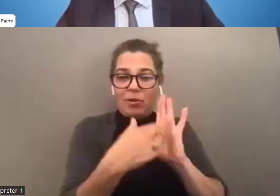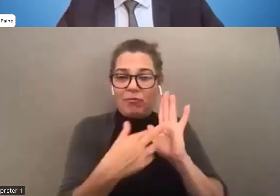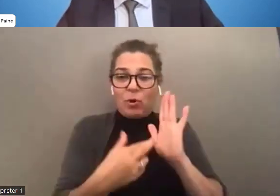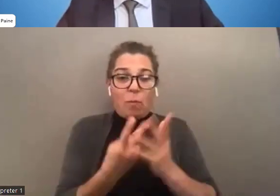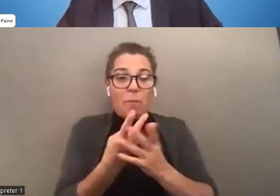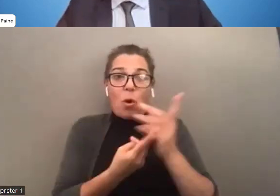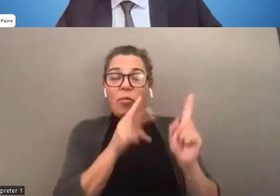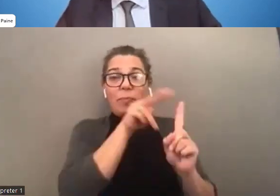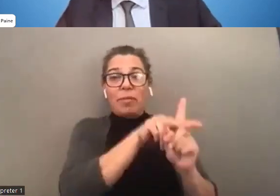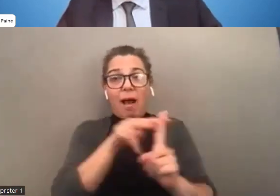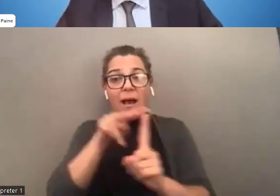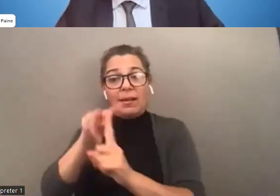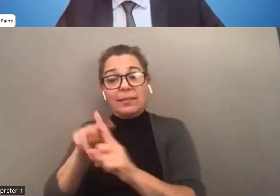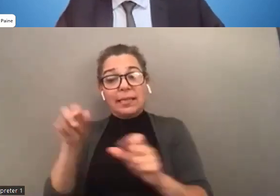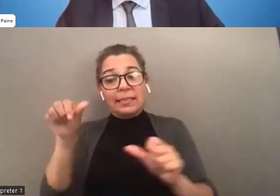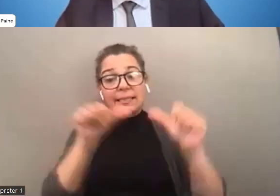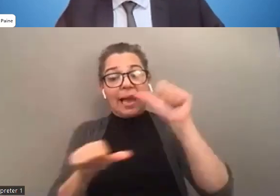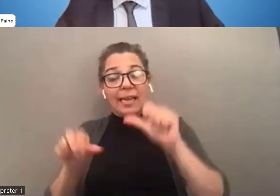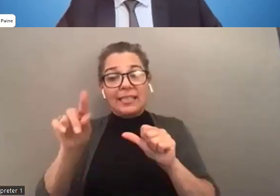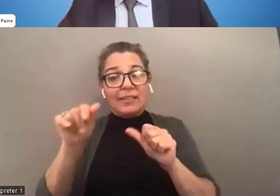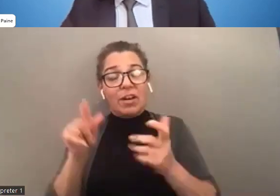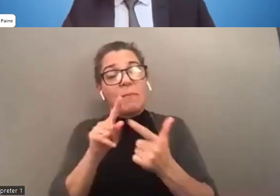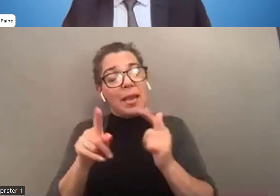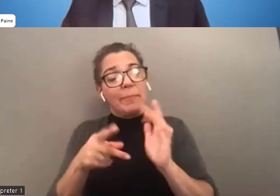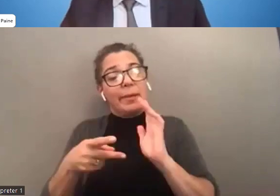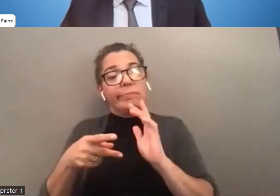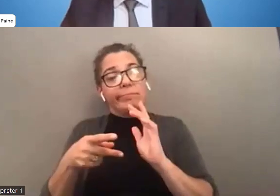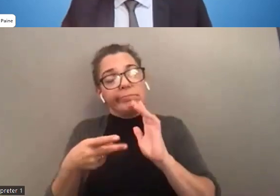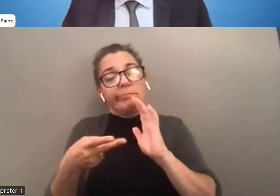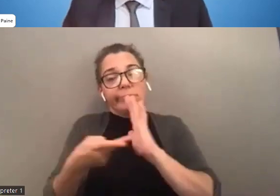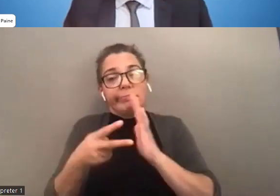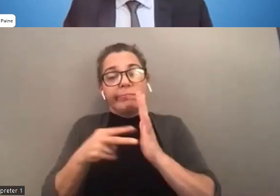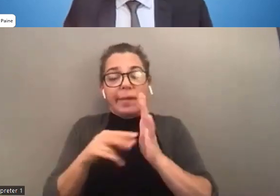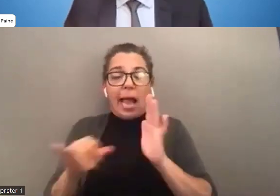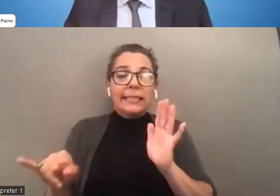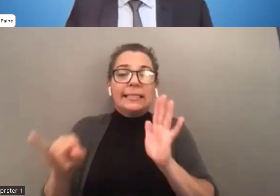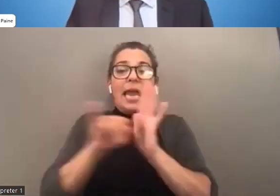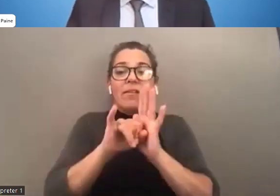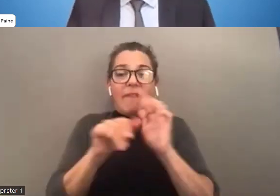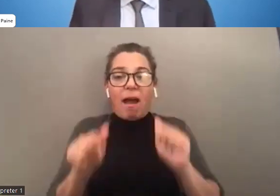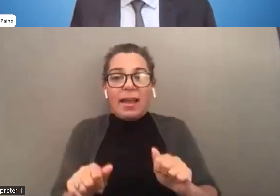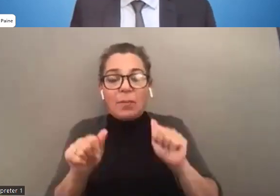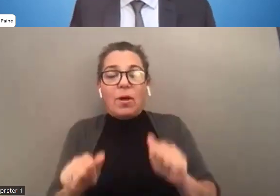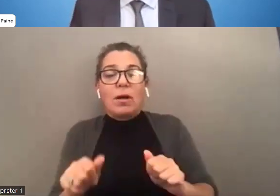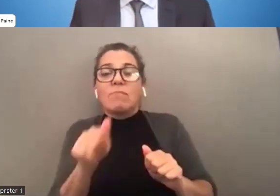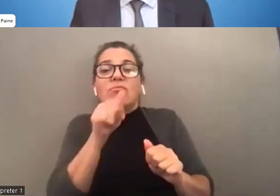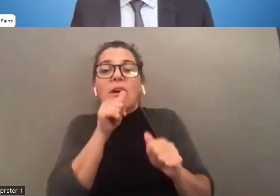could potentially meet the definition of identifiable private information and the use of it might be considered